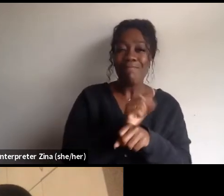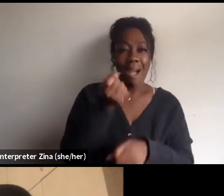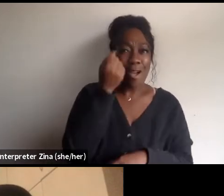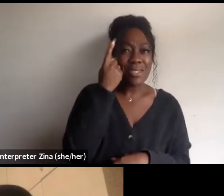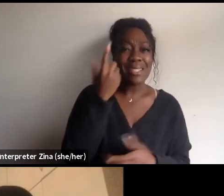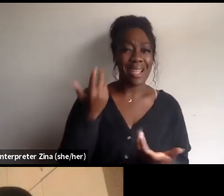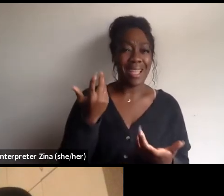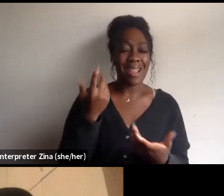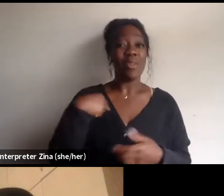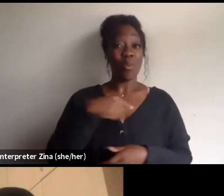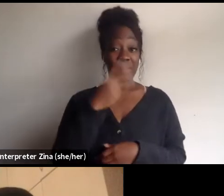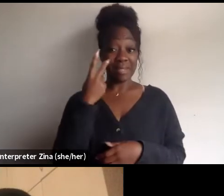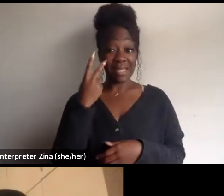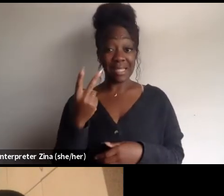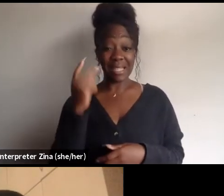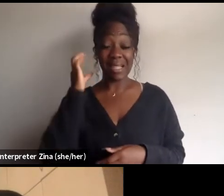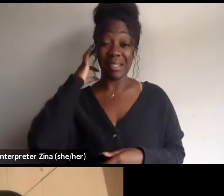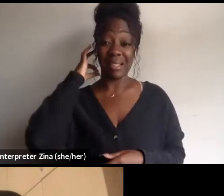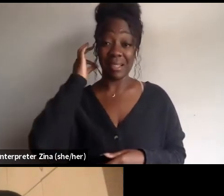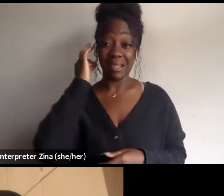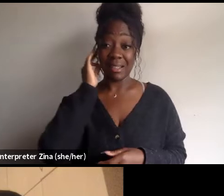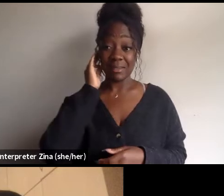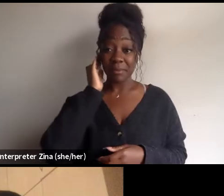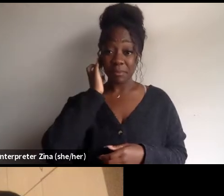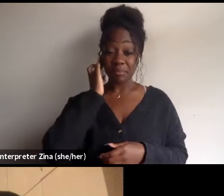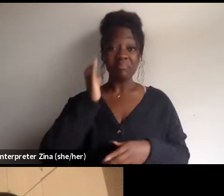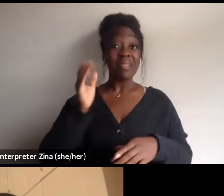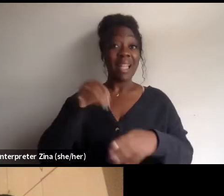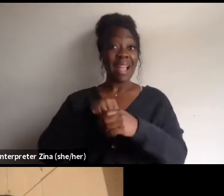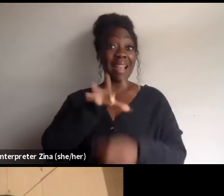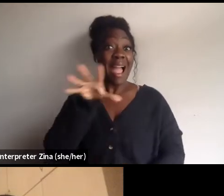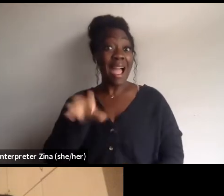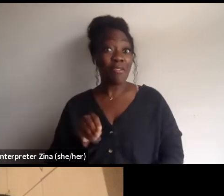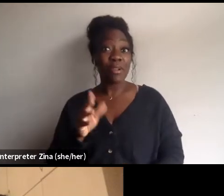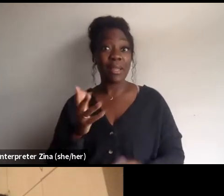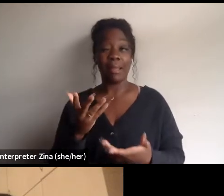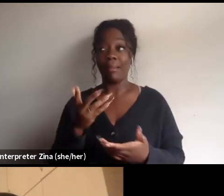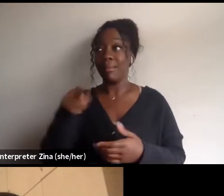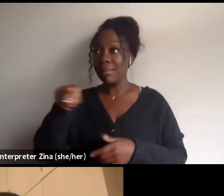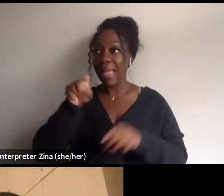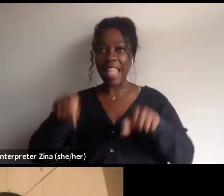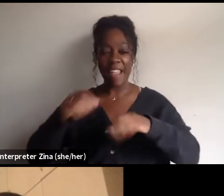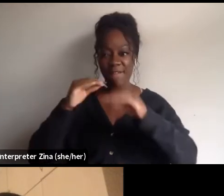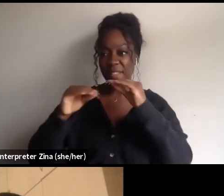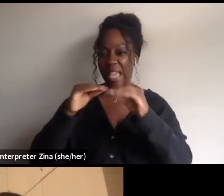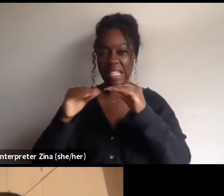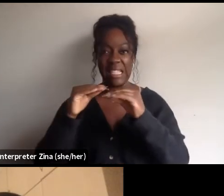Somebody can fix a car with a piece of string and somebody 'cause they really understand the workings of a car.